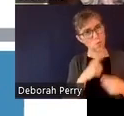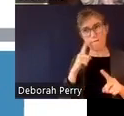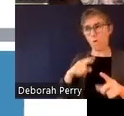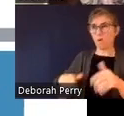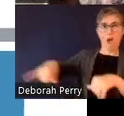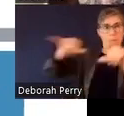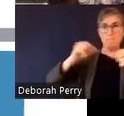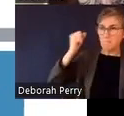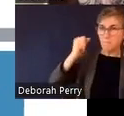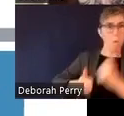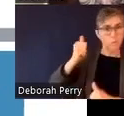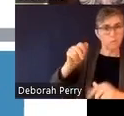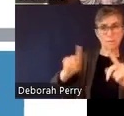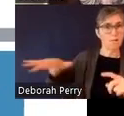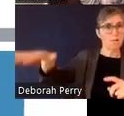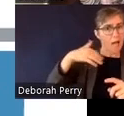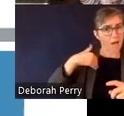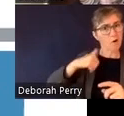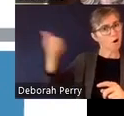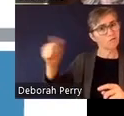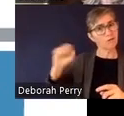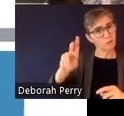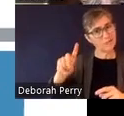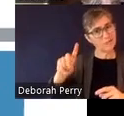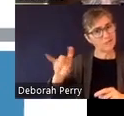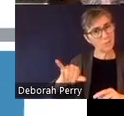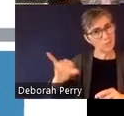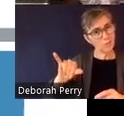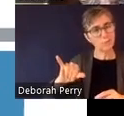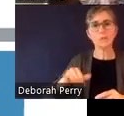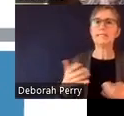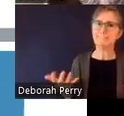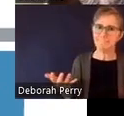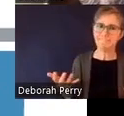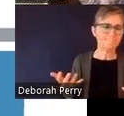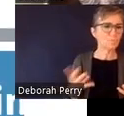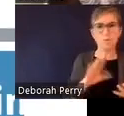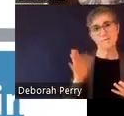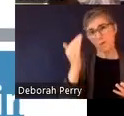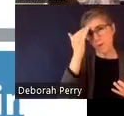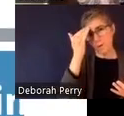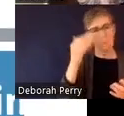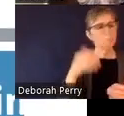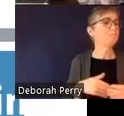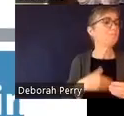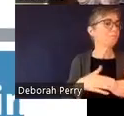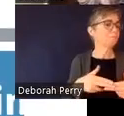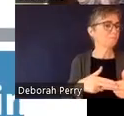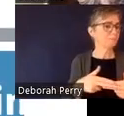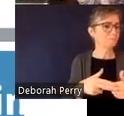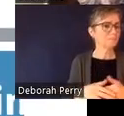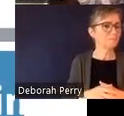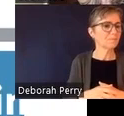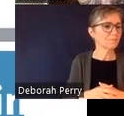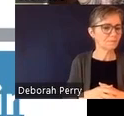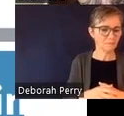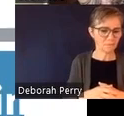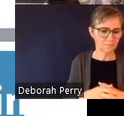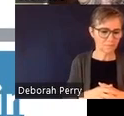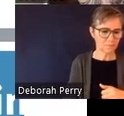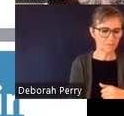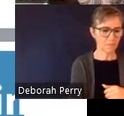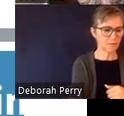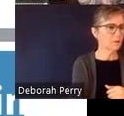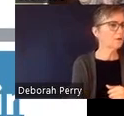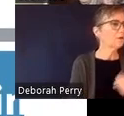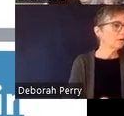there - people who have some challenges from both. Next slide please, you could click it again and